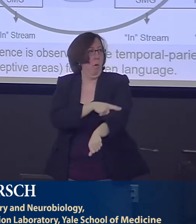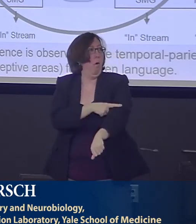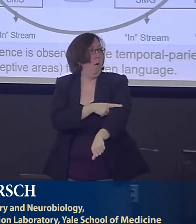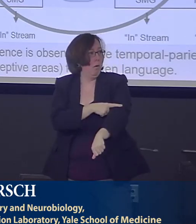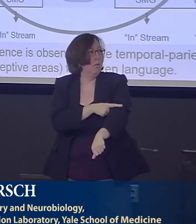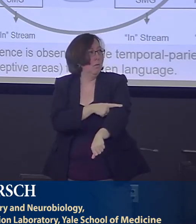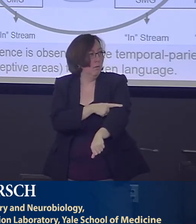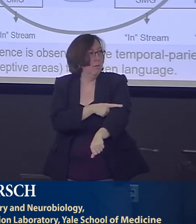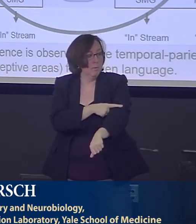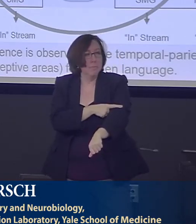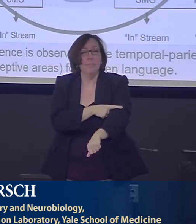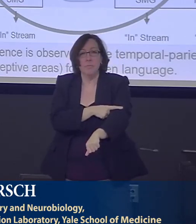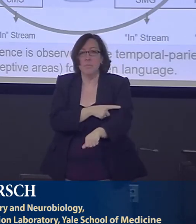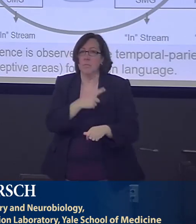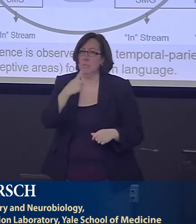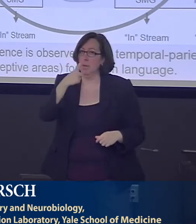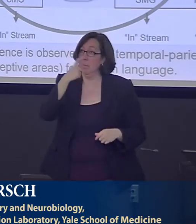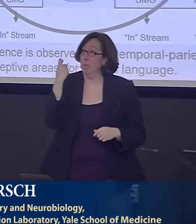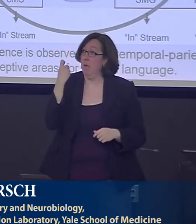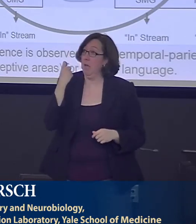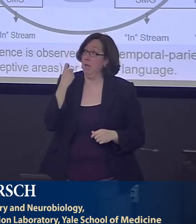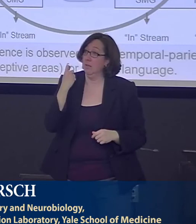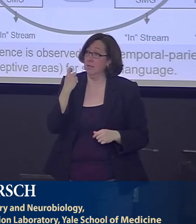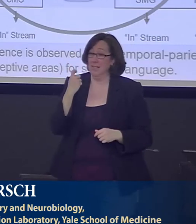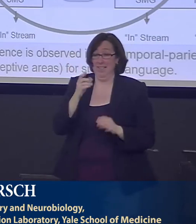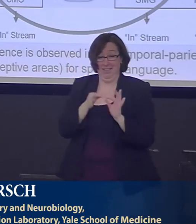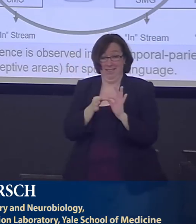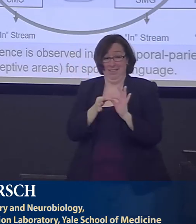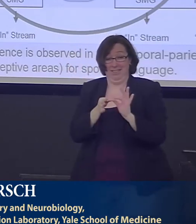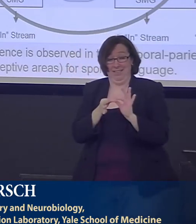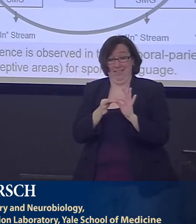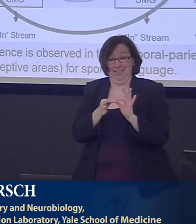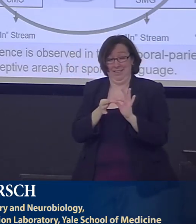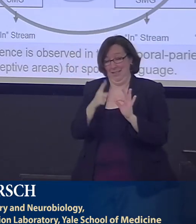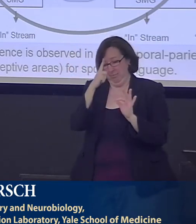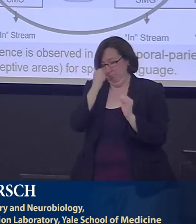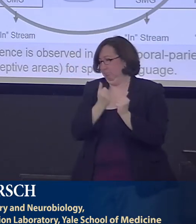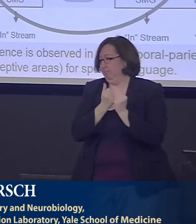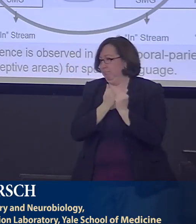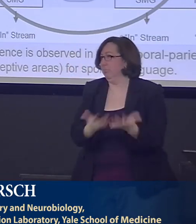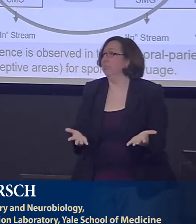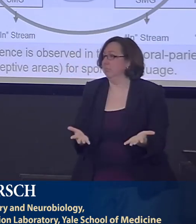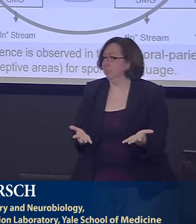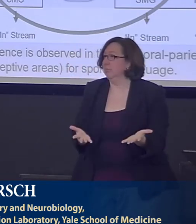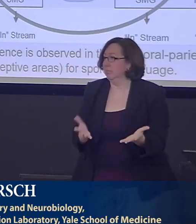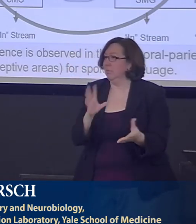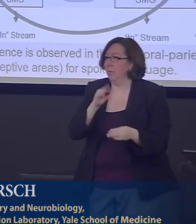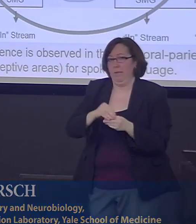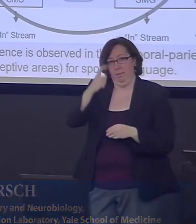because of the absolute exhaustion of this task. I mean, it exhausts the brain so,